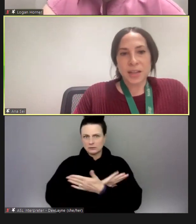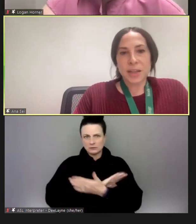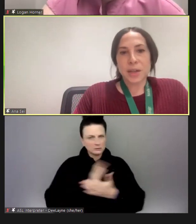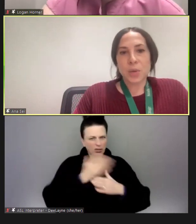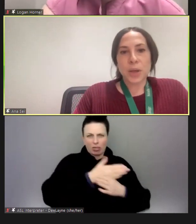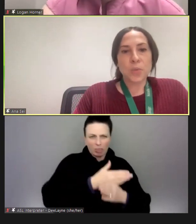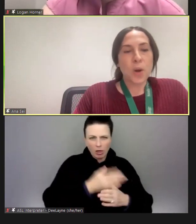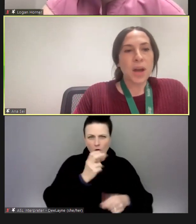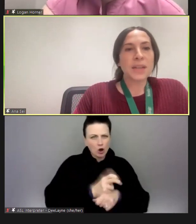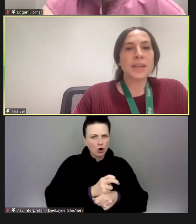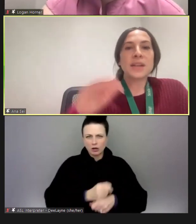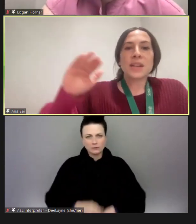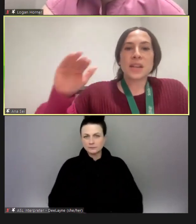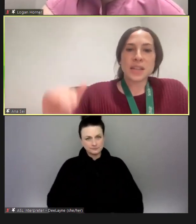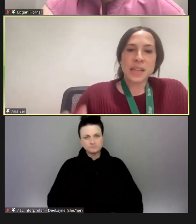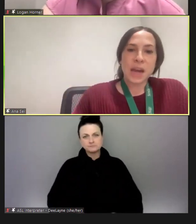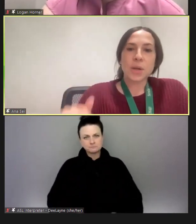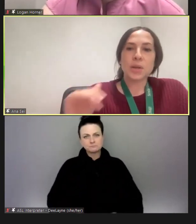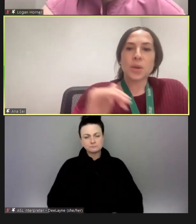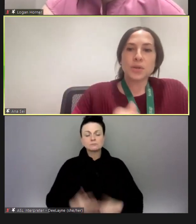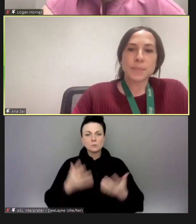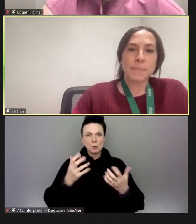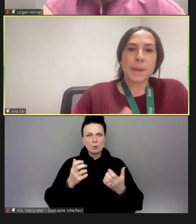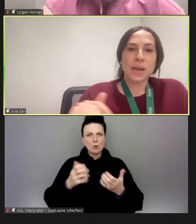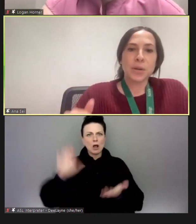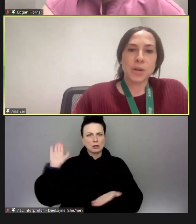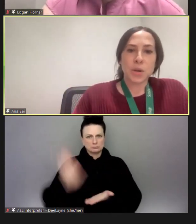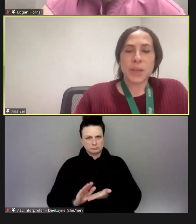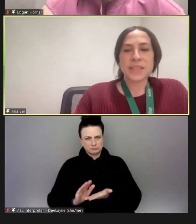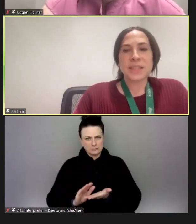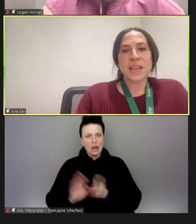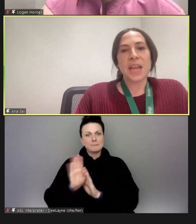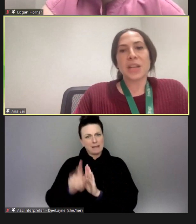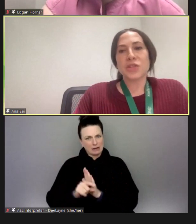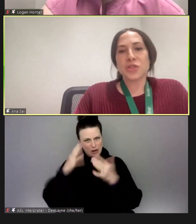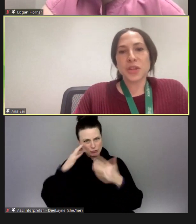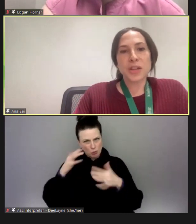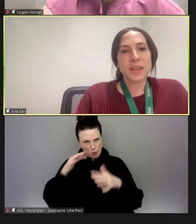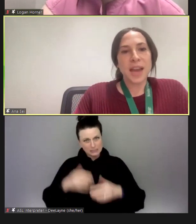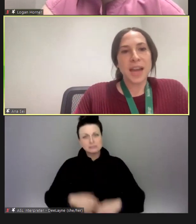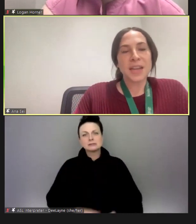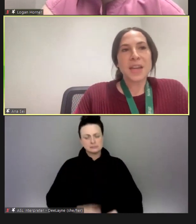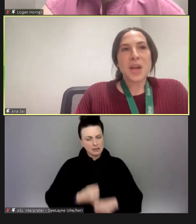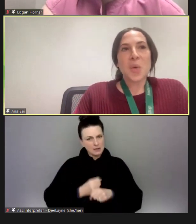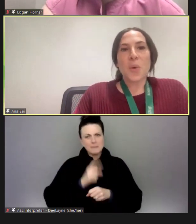you know we want to cut down on those